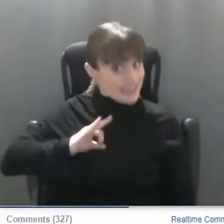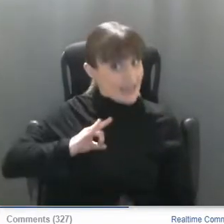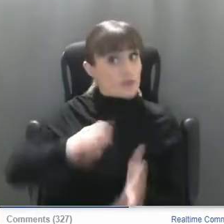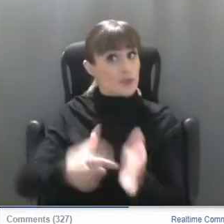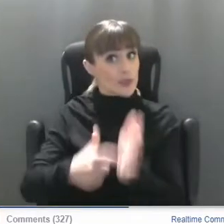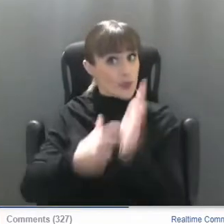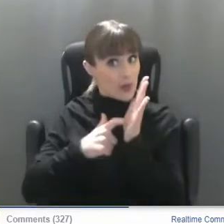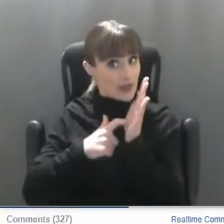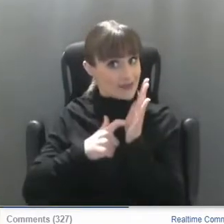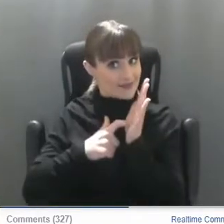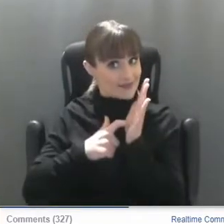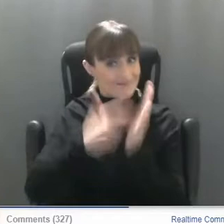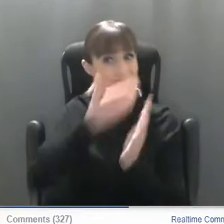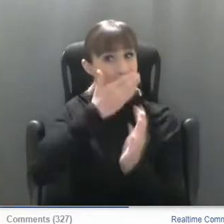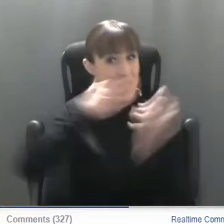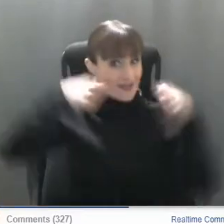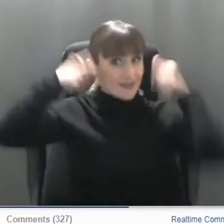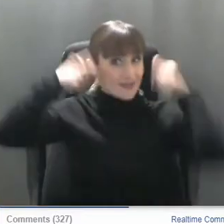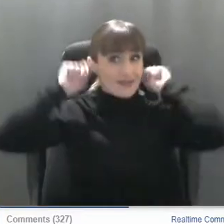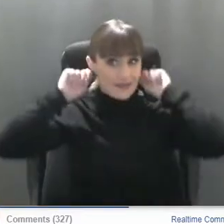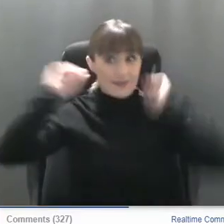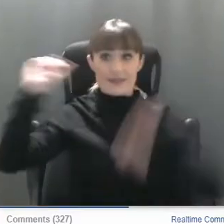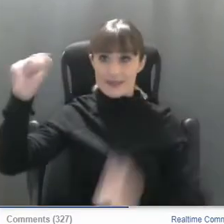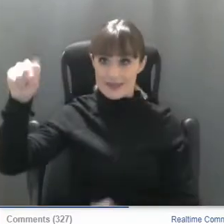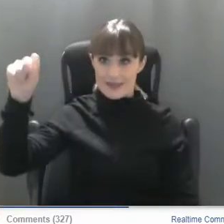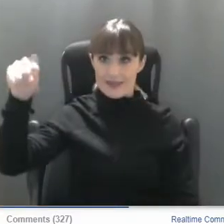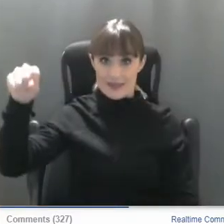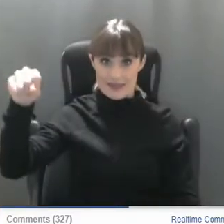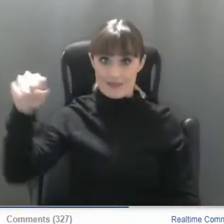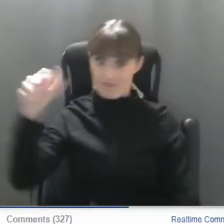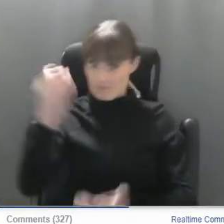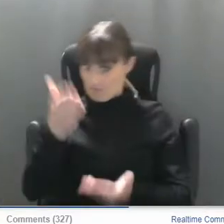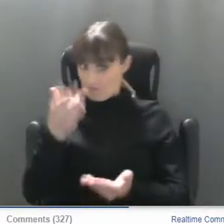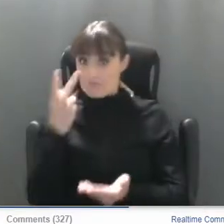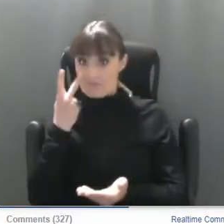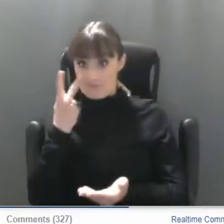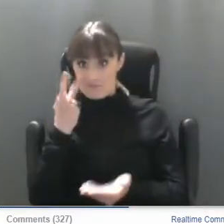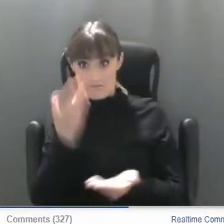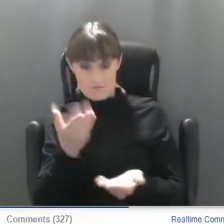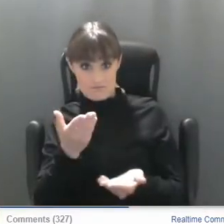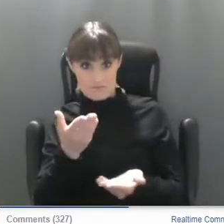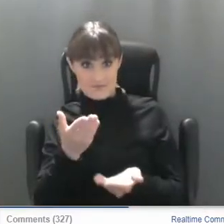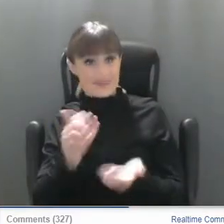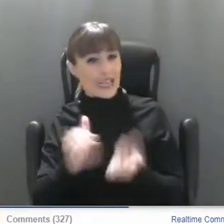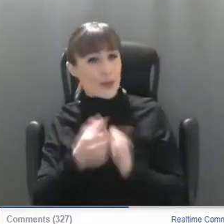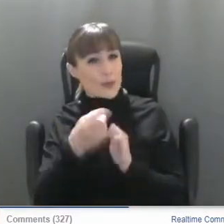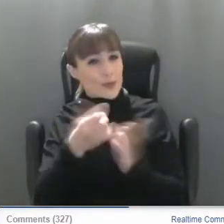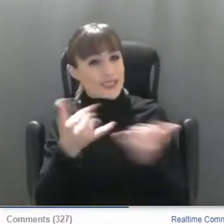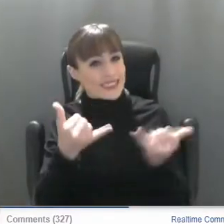up over here- they have a mask on. How are you today? Good! We're just doing